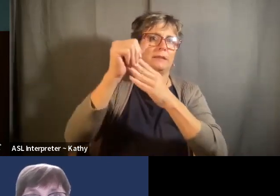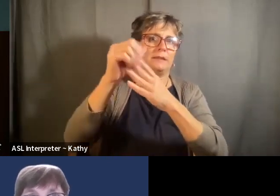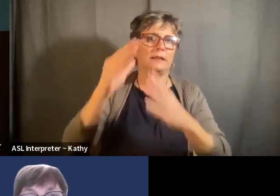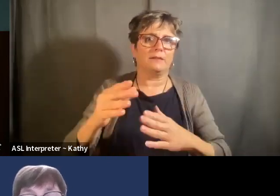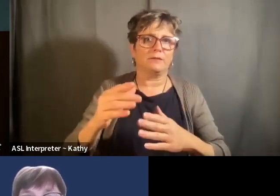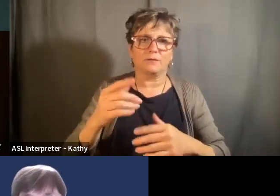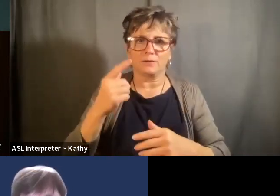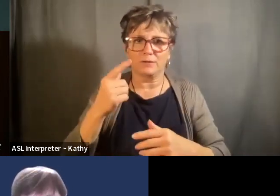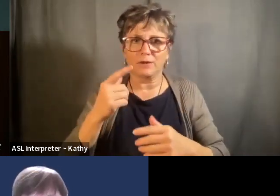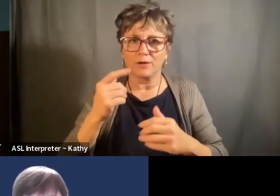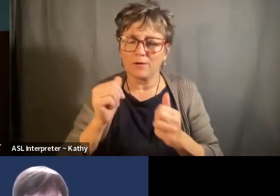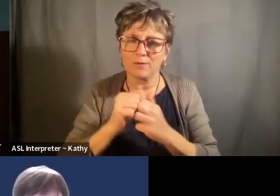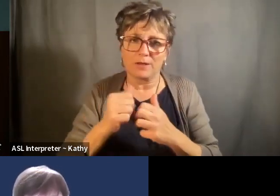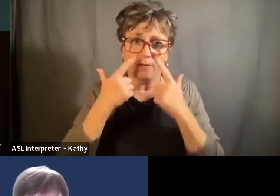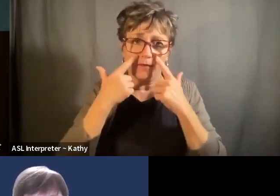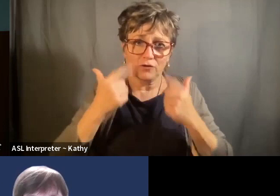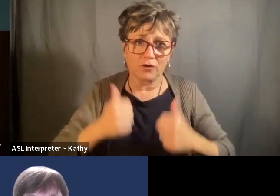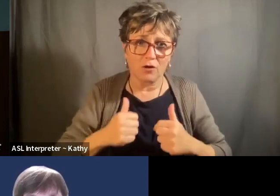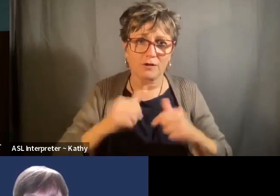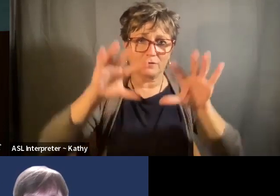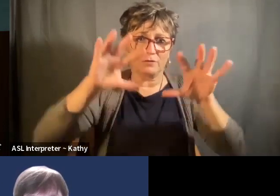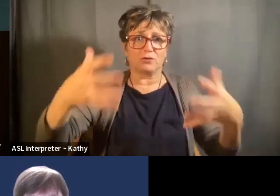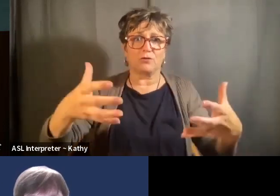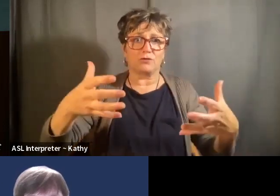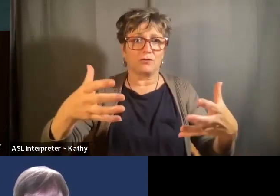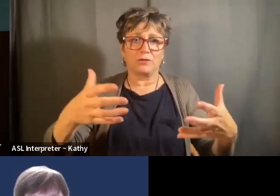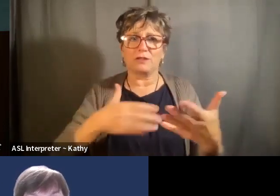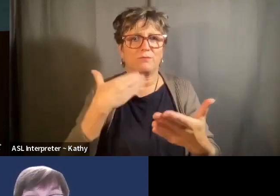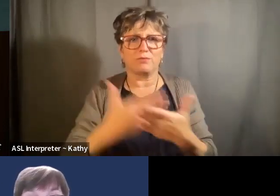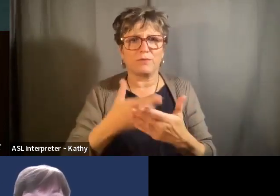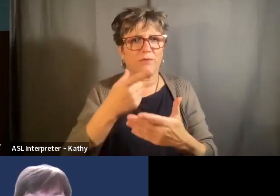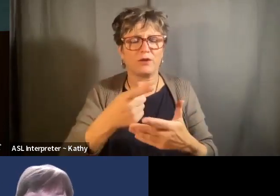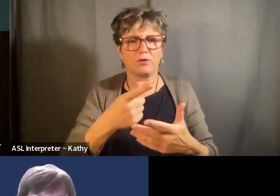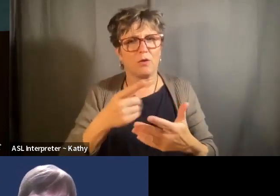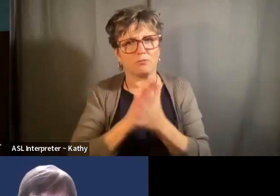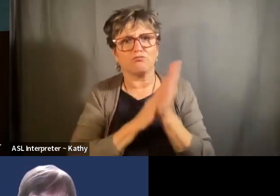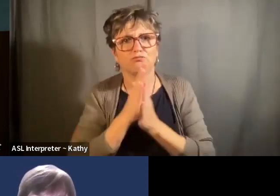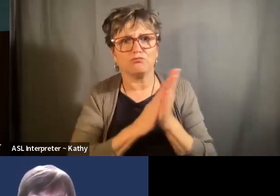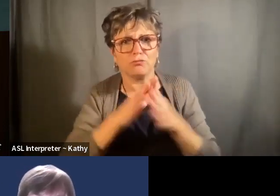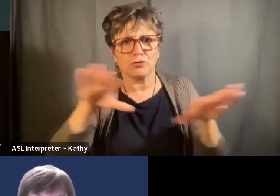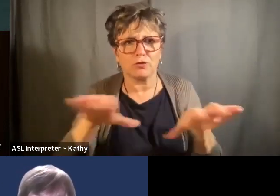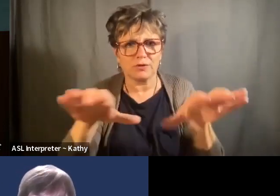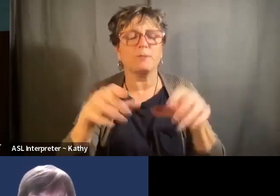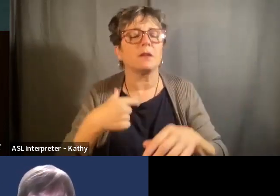just evidence of your commitment here and uh that there will in fact be additional surveys for your